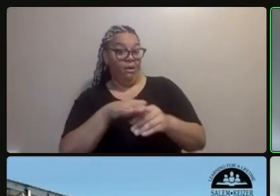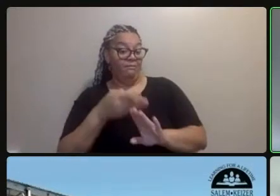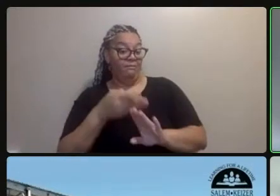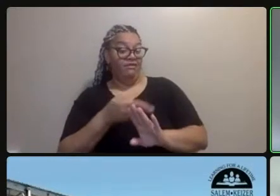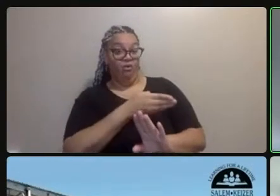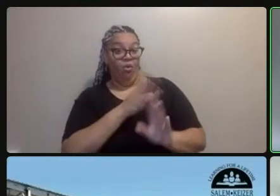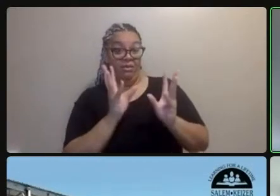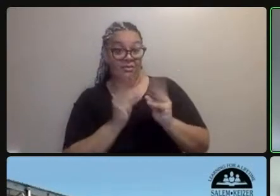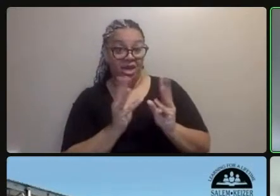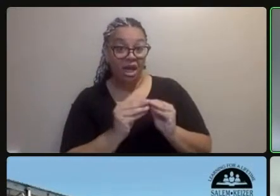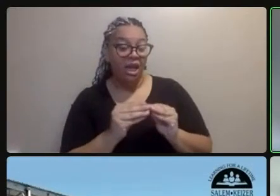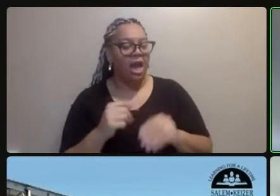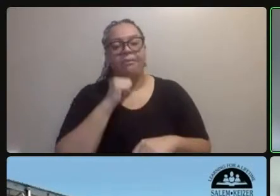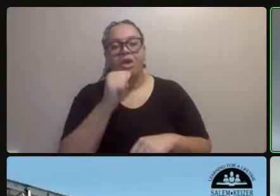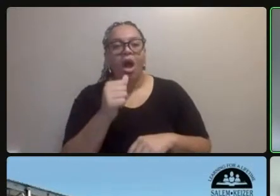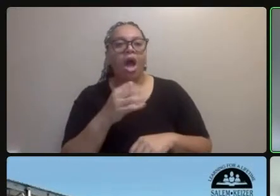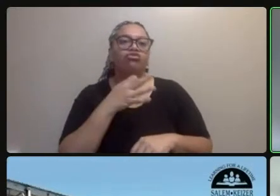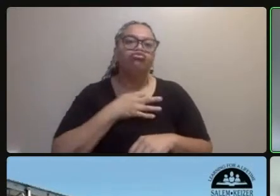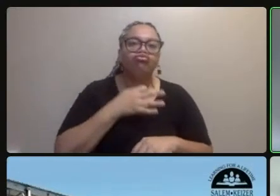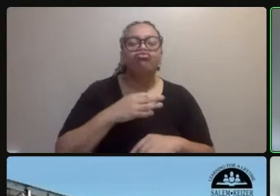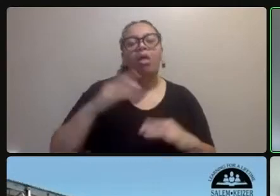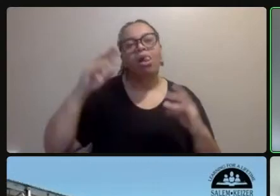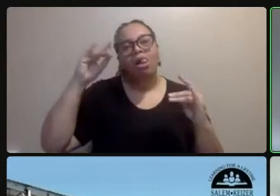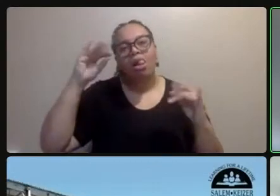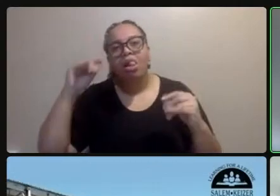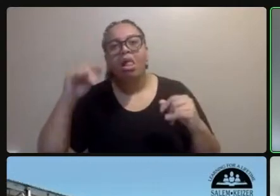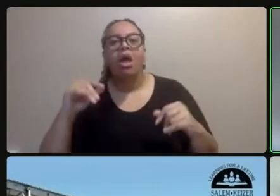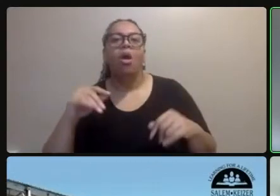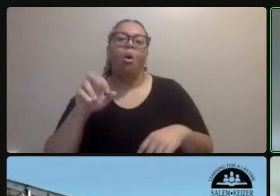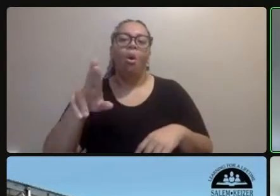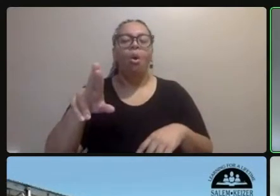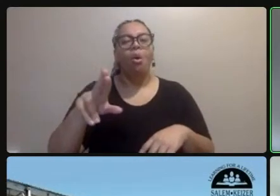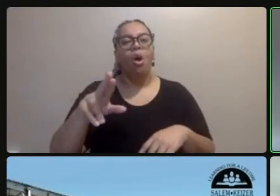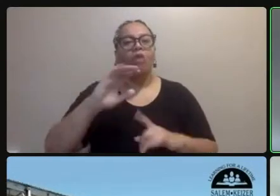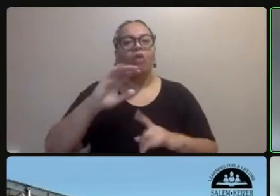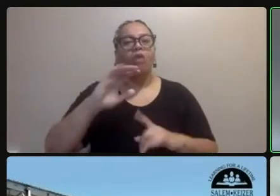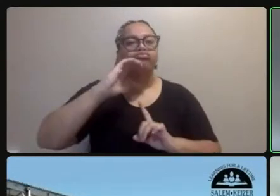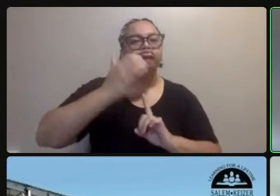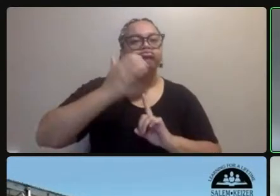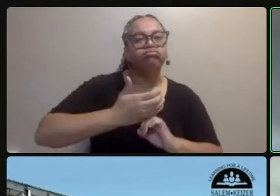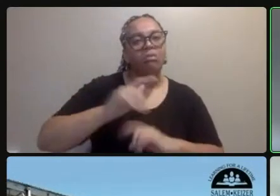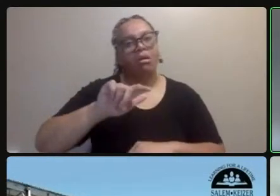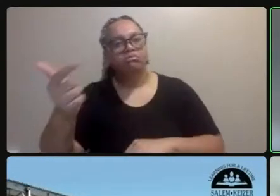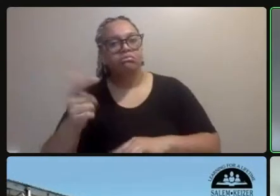INFORMED IF I KNOW MY VOTE